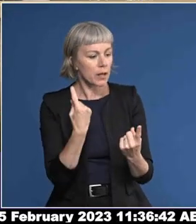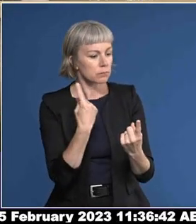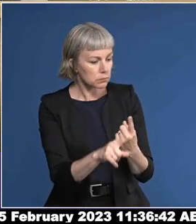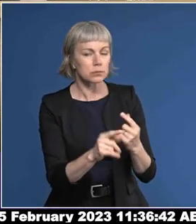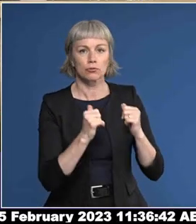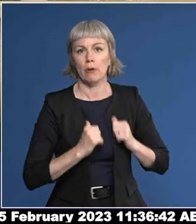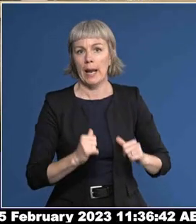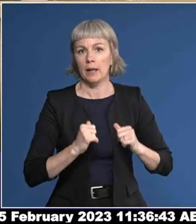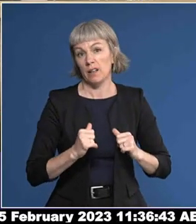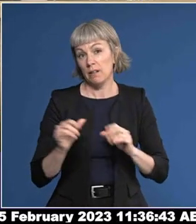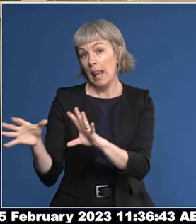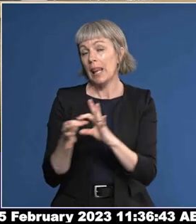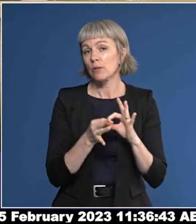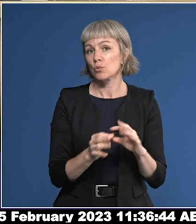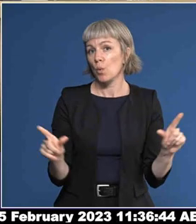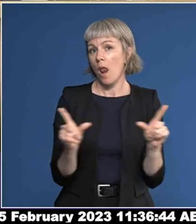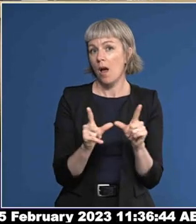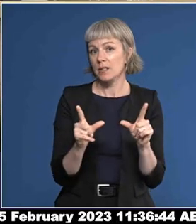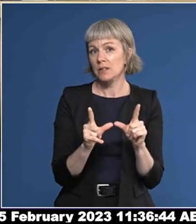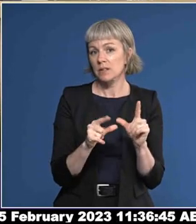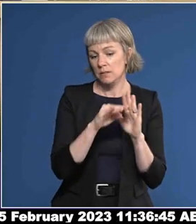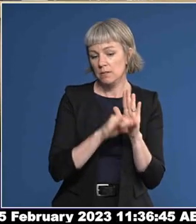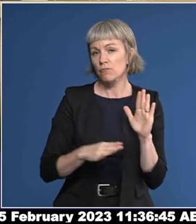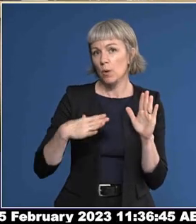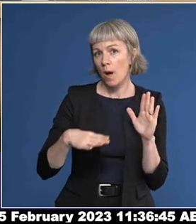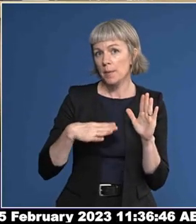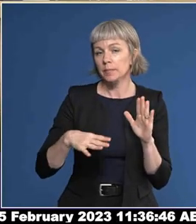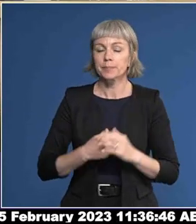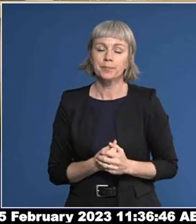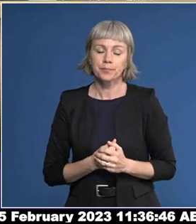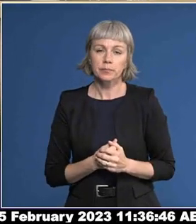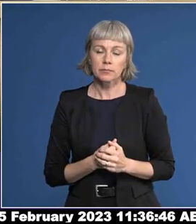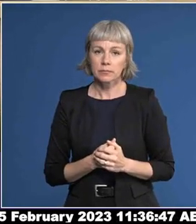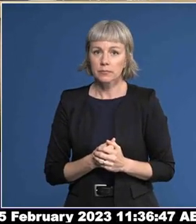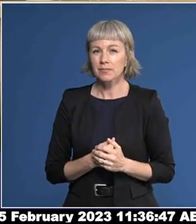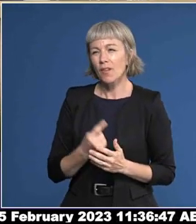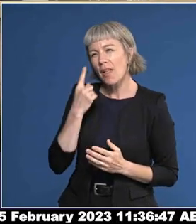Yes, I mean, I think that there can be core modules developed, a bit like we